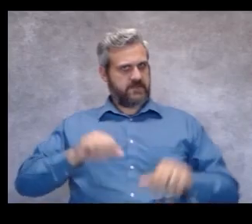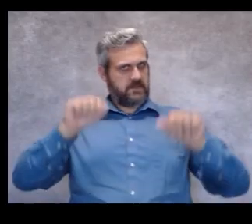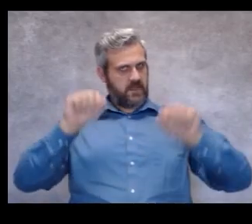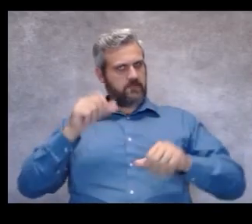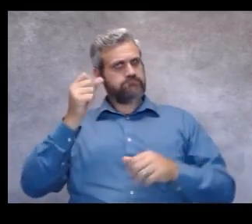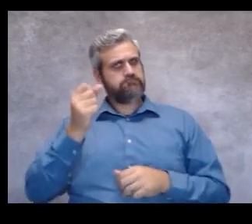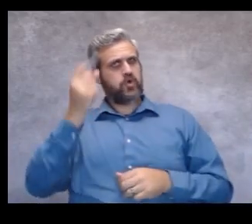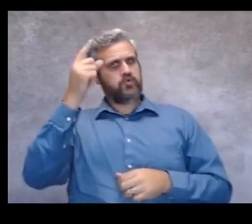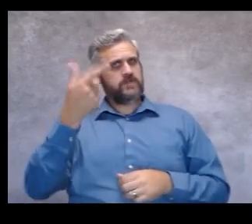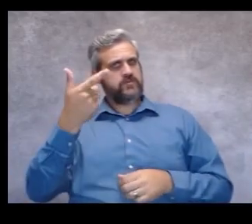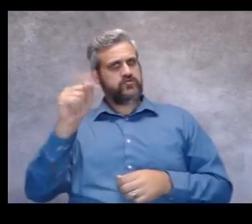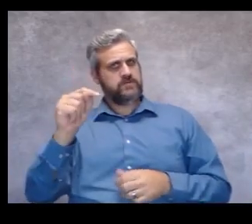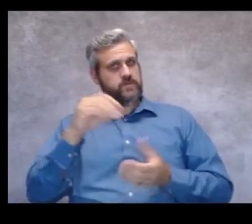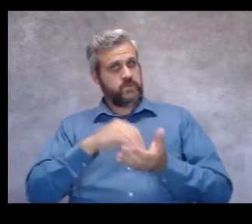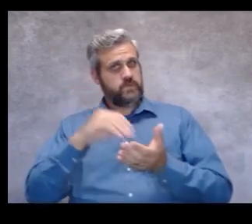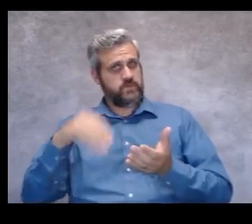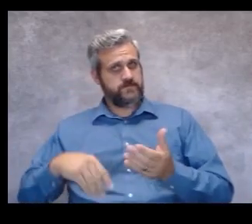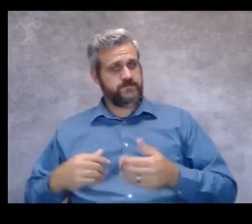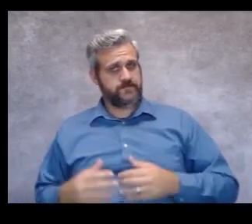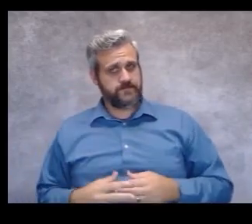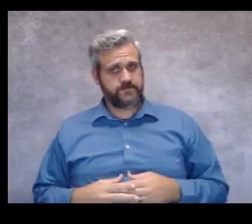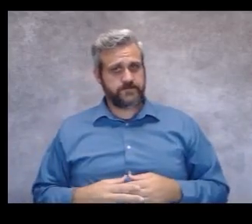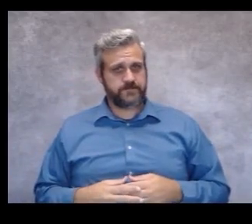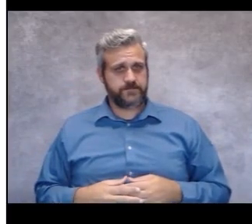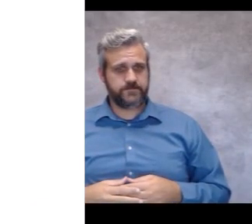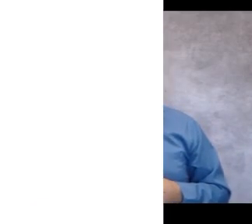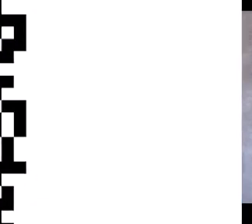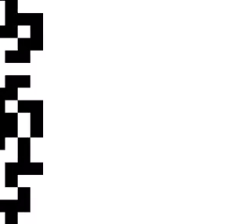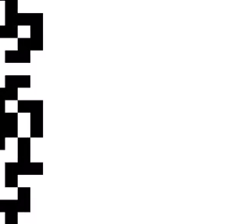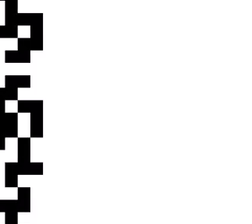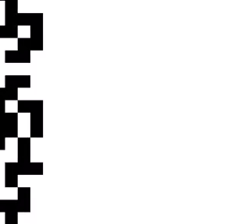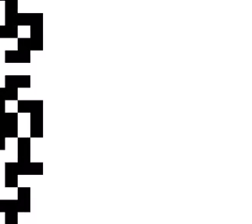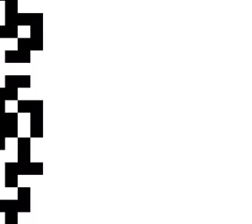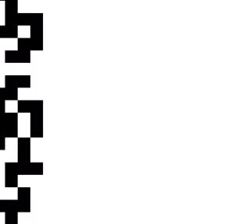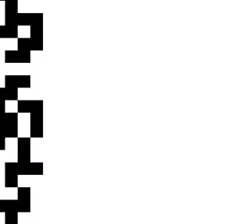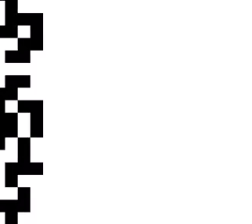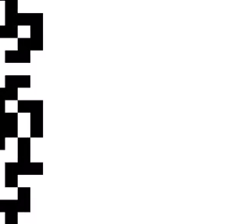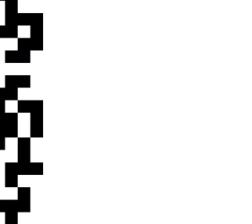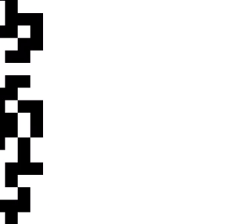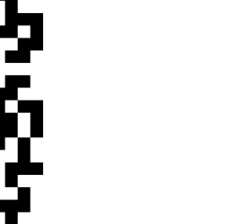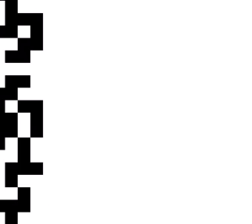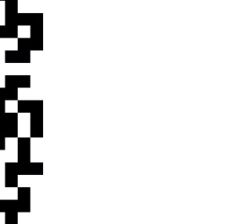understanding GT students. If you would like EILA credit for this